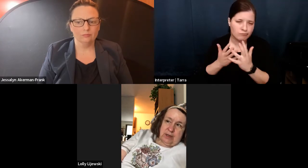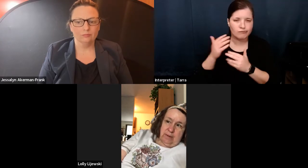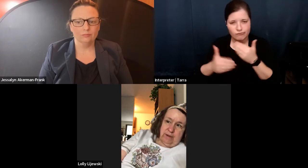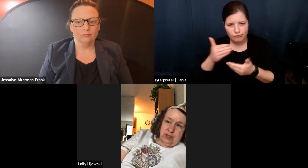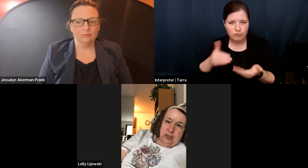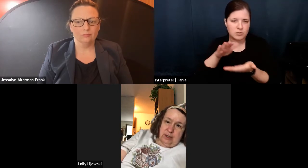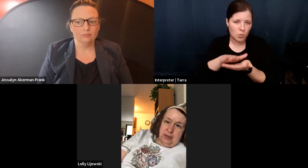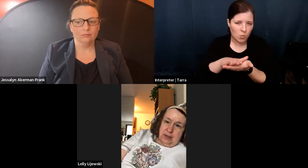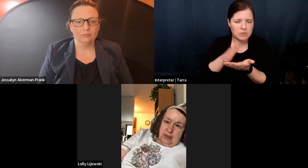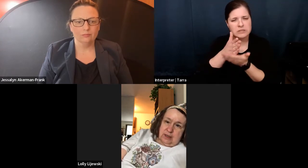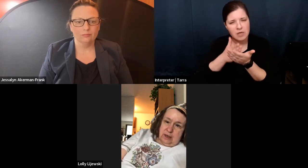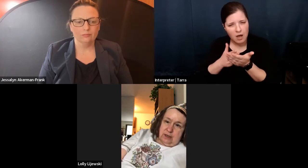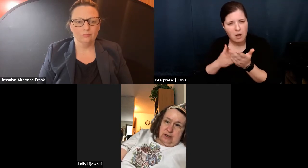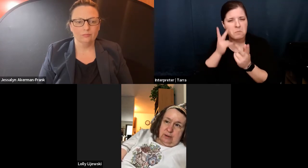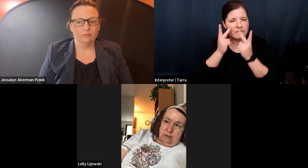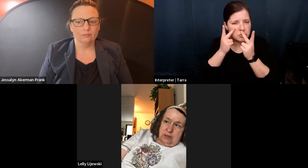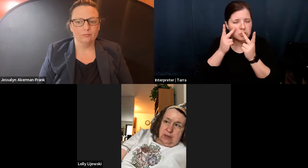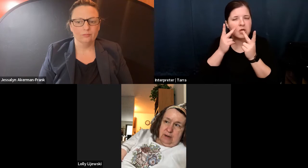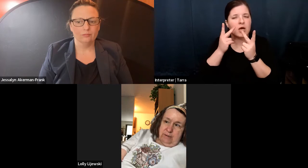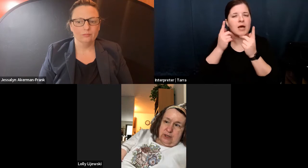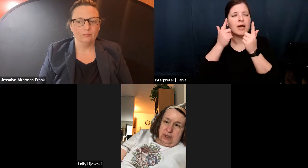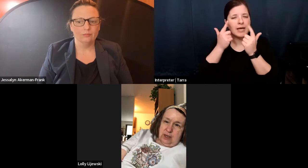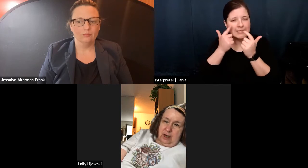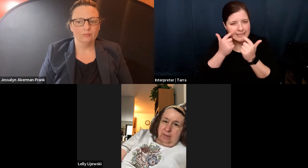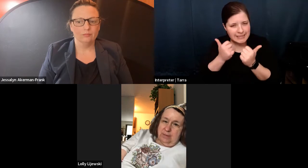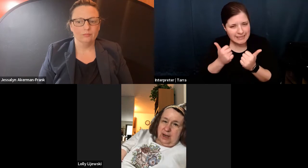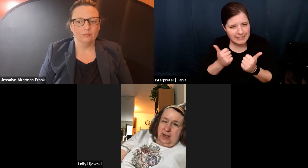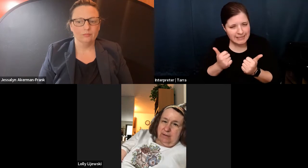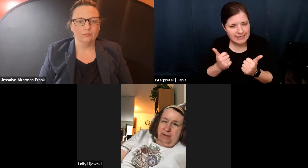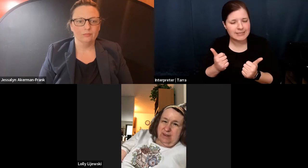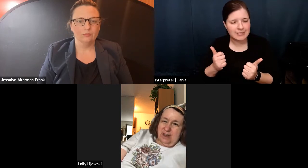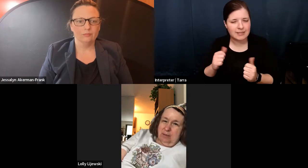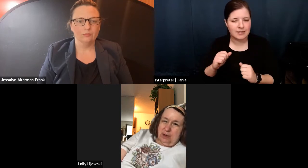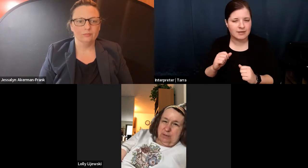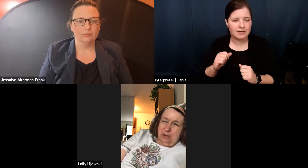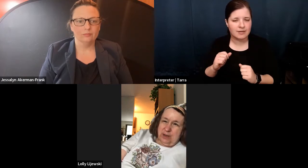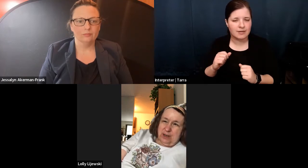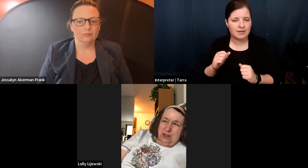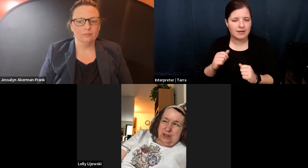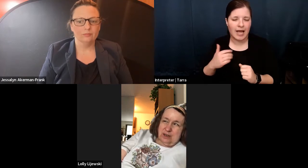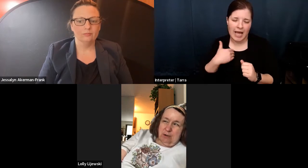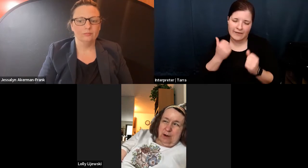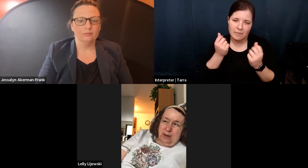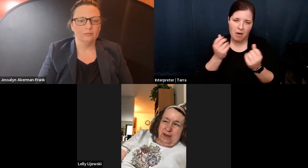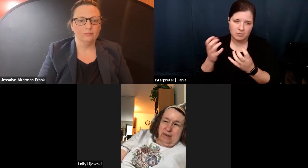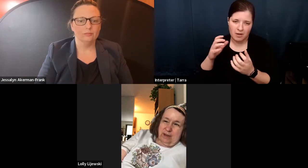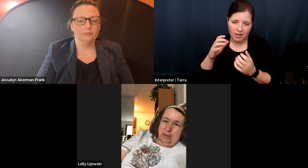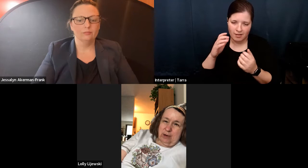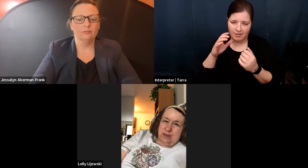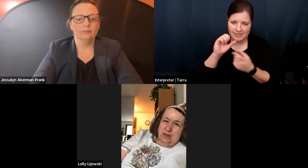Braille in about third grade, so I understood and could read both. And went through school primarily with some vision, started to lose vision.